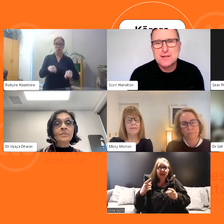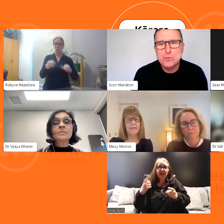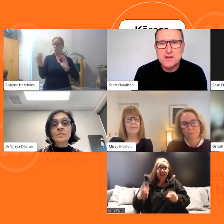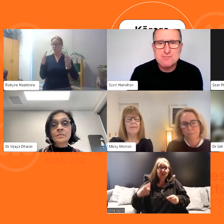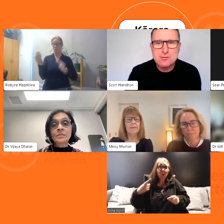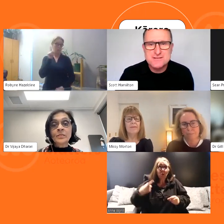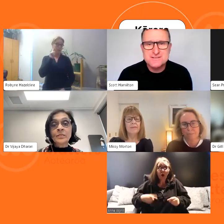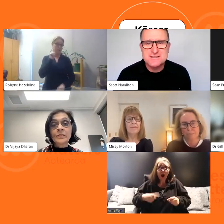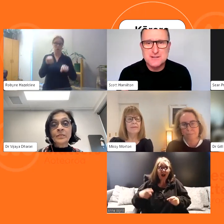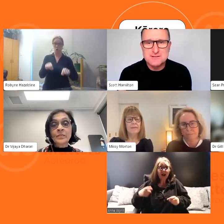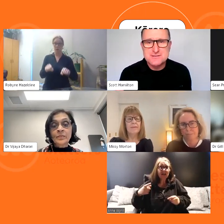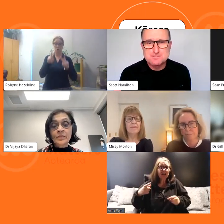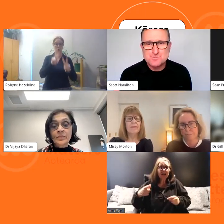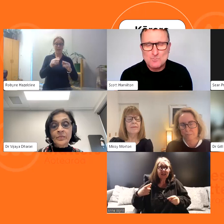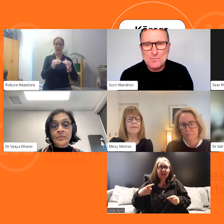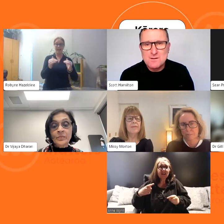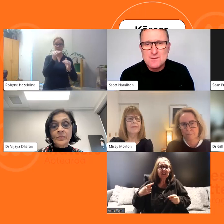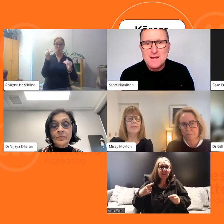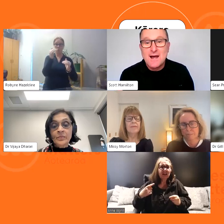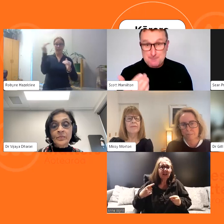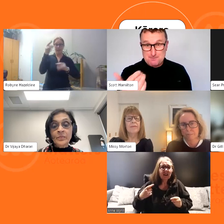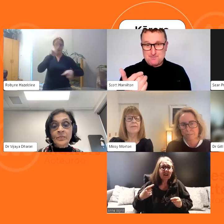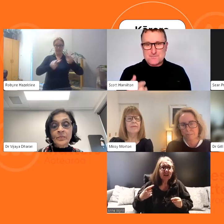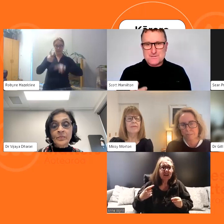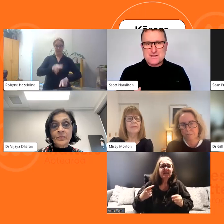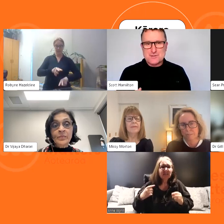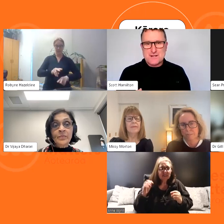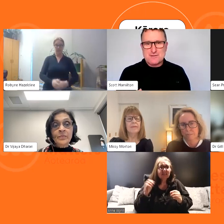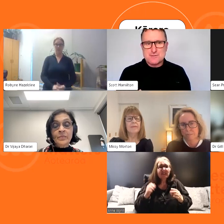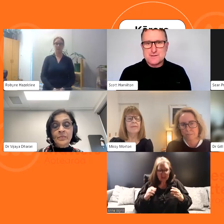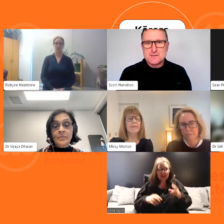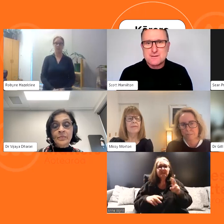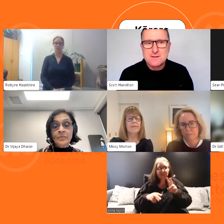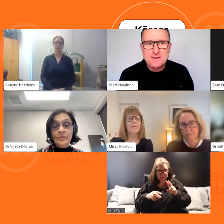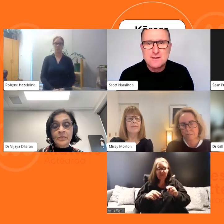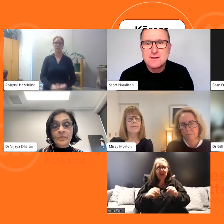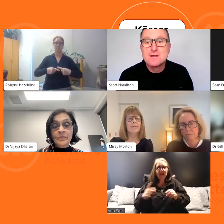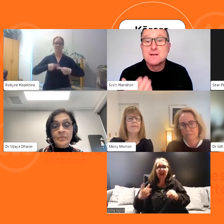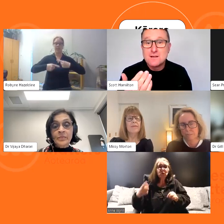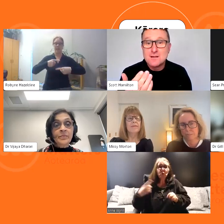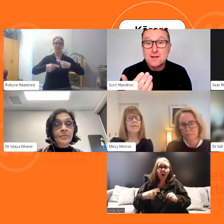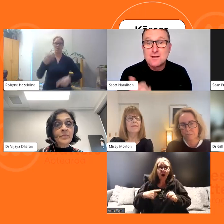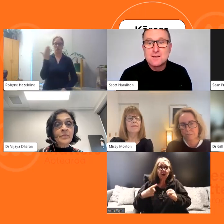at all the levels and assessments. Just getting her to carry on there.